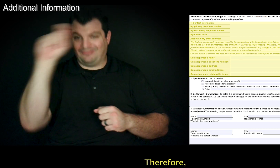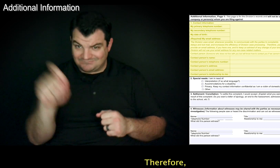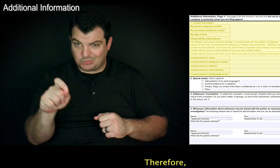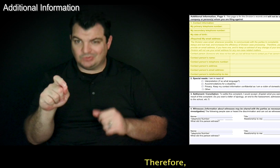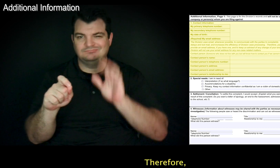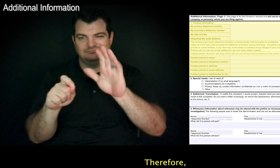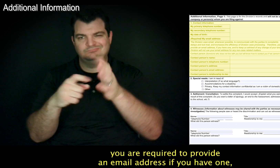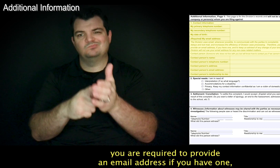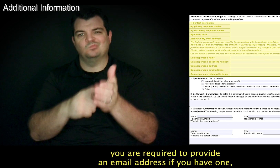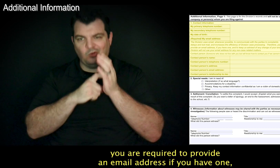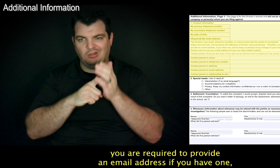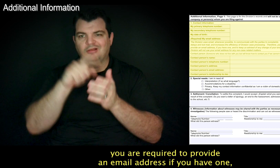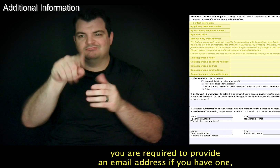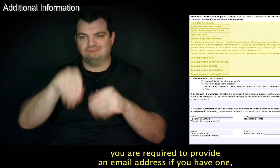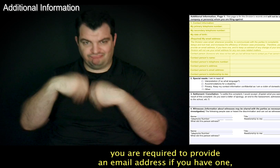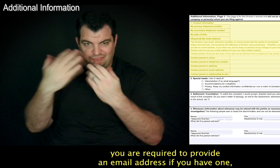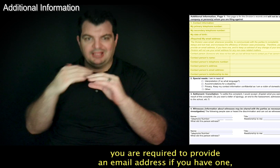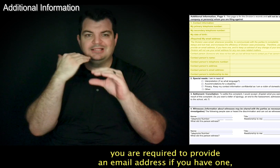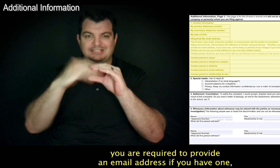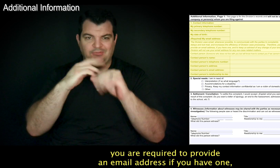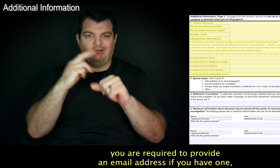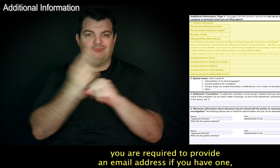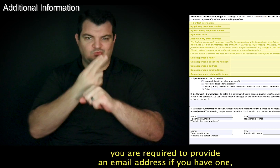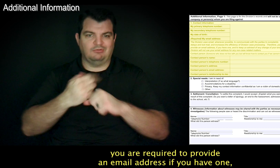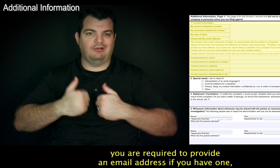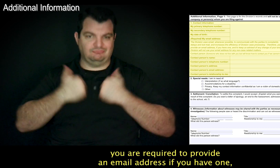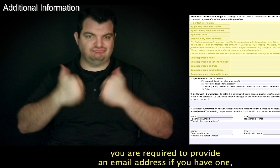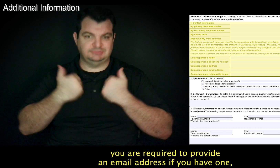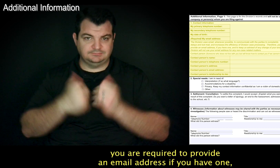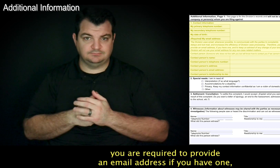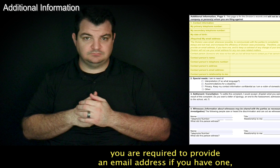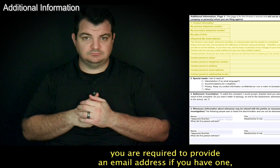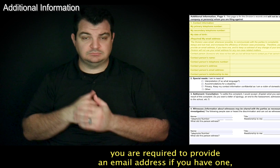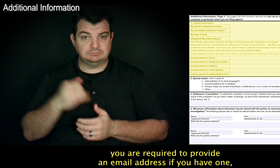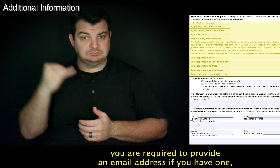Therefore, you are required to provide an email address if you have one,